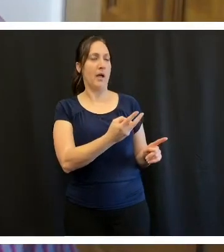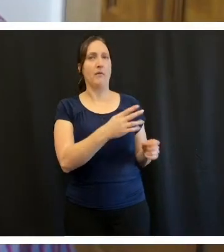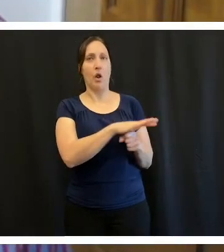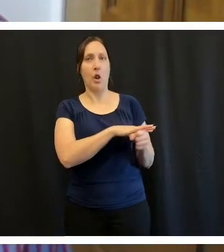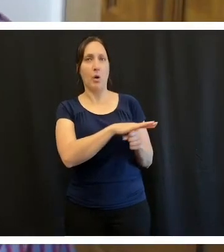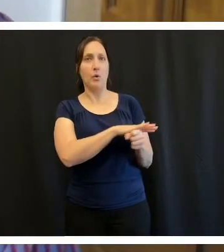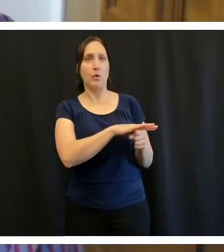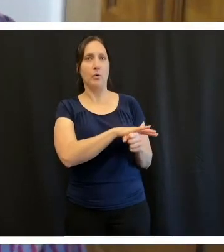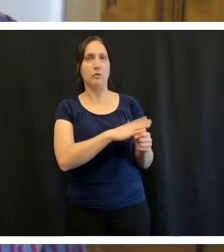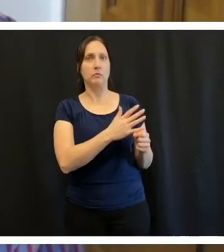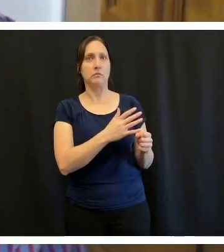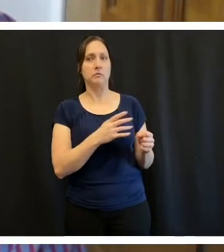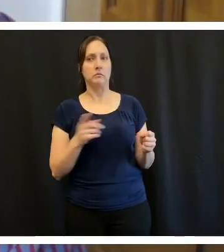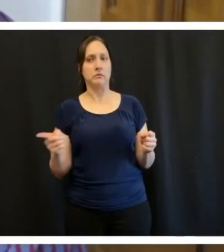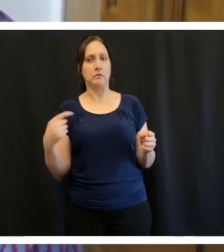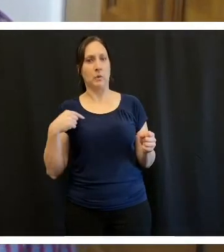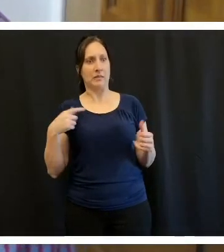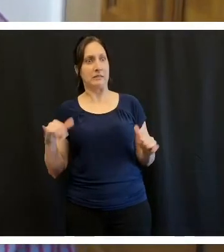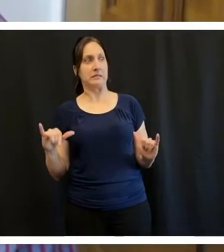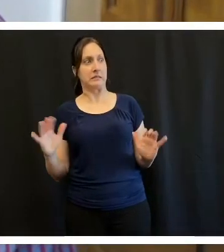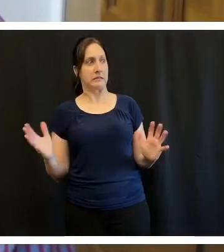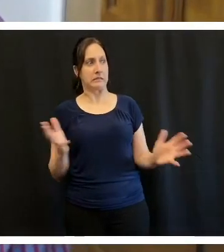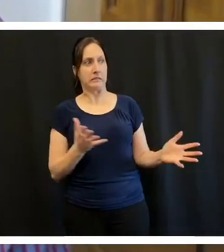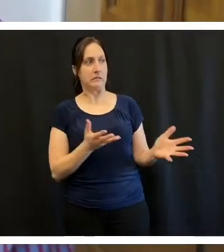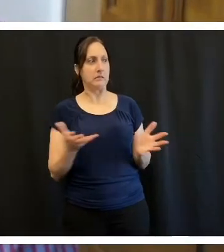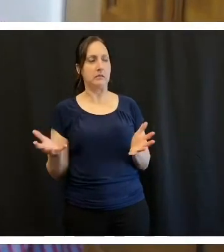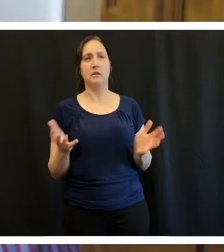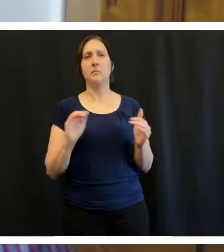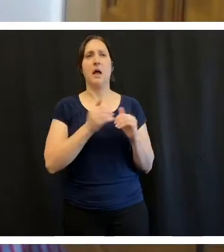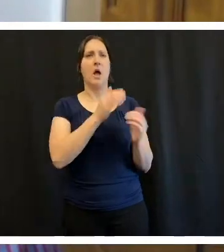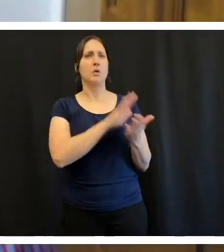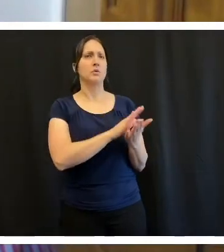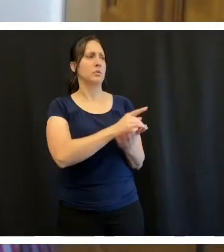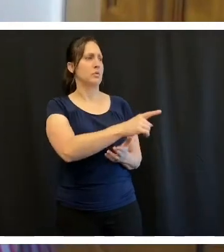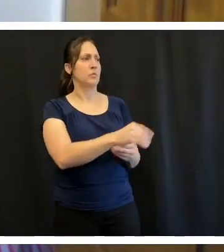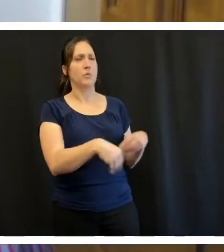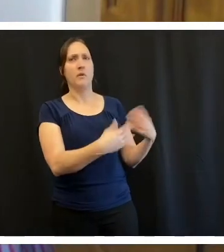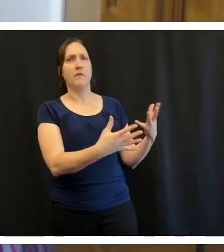How are schools working to provide the social support for students at a distance?